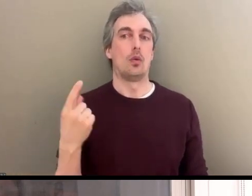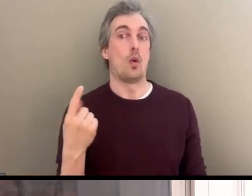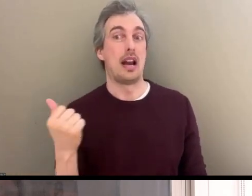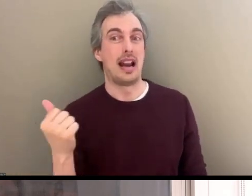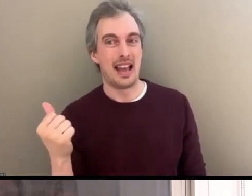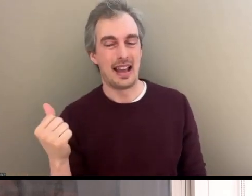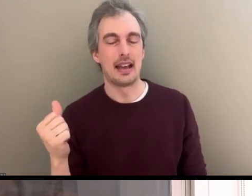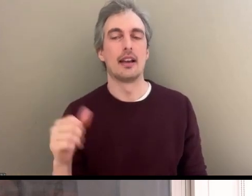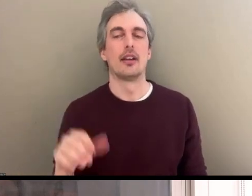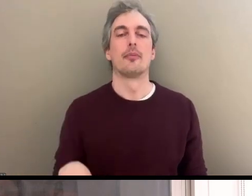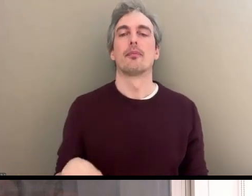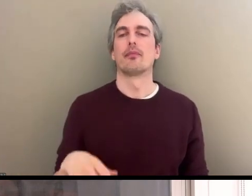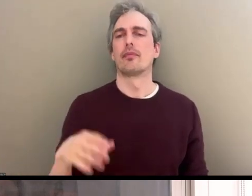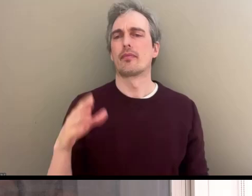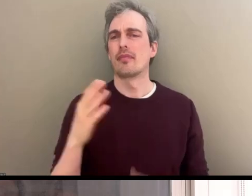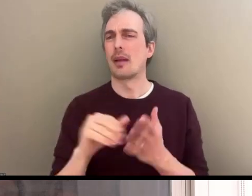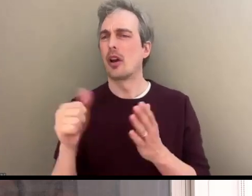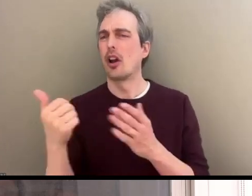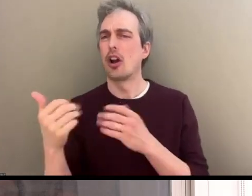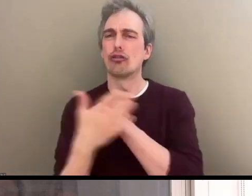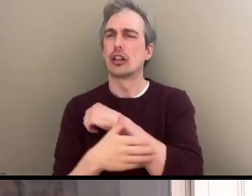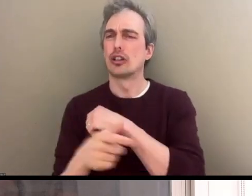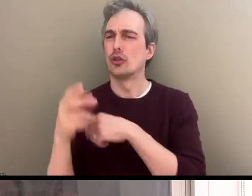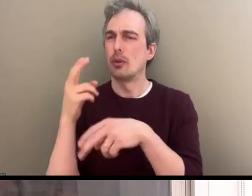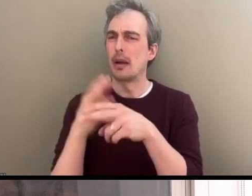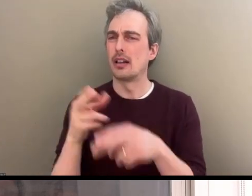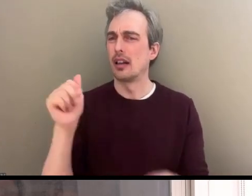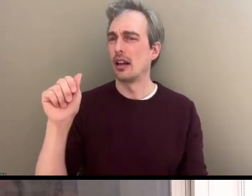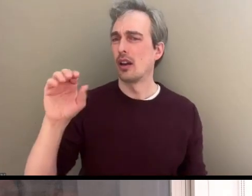mentioned, like the AOTA for Ontarians,